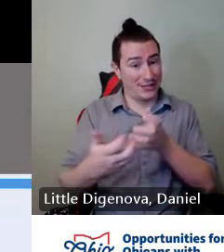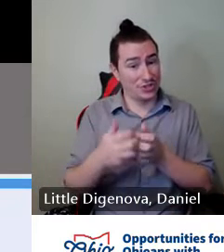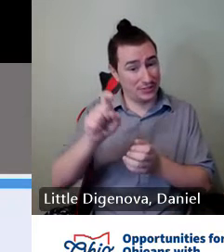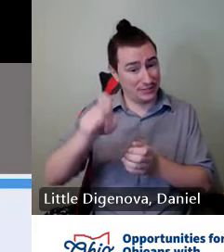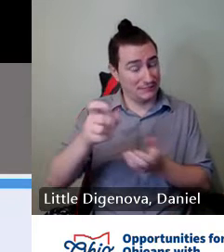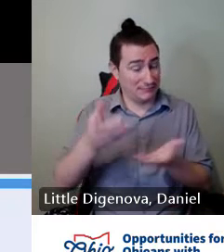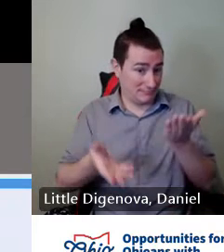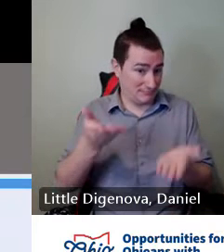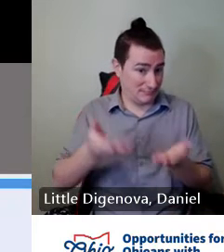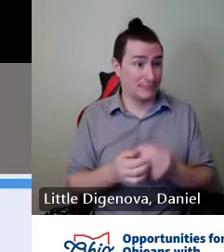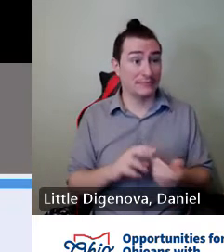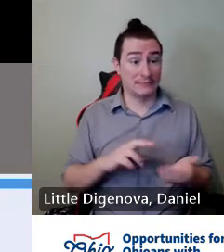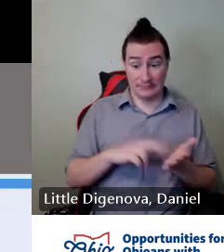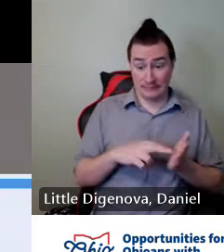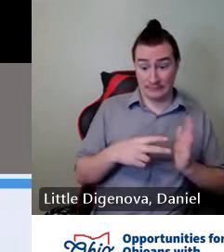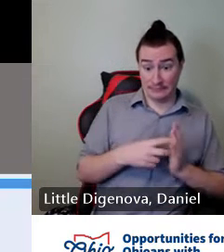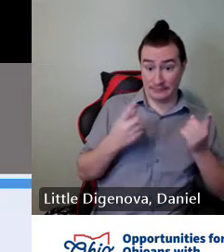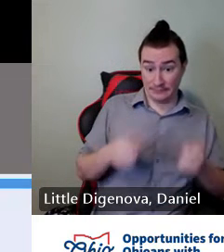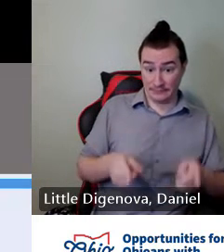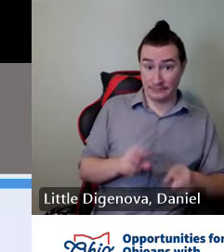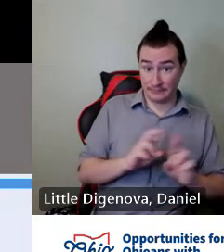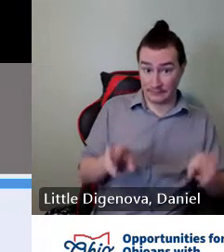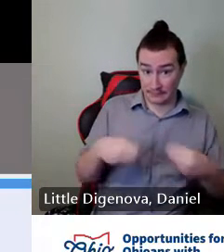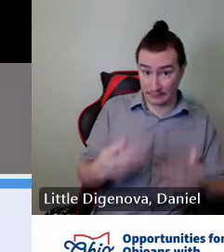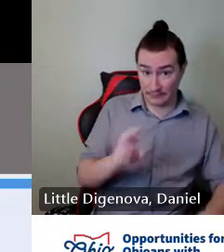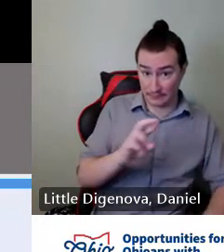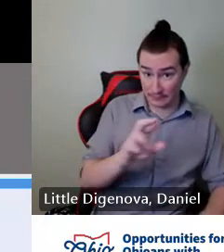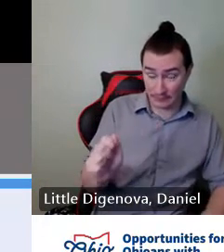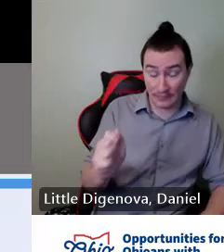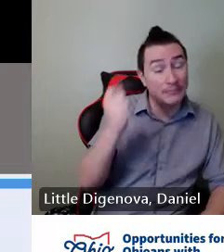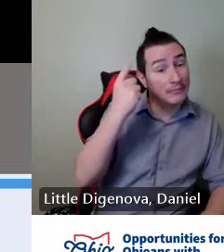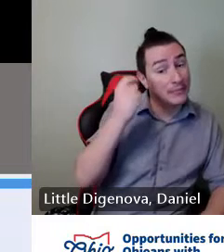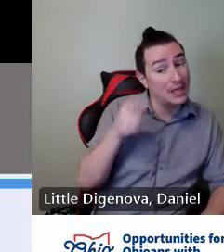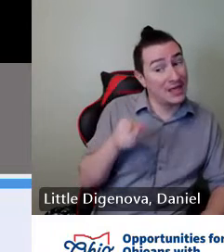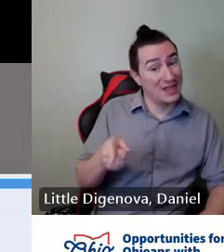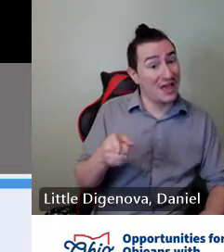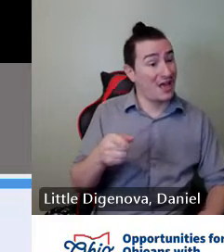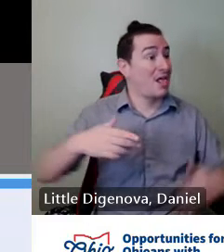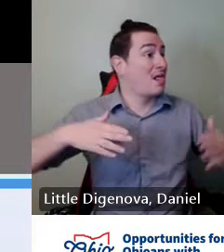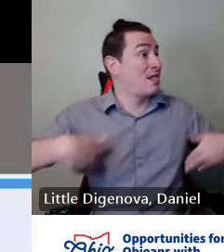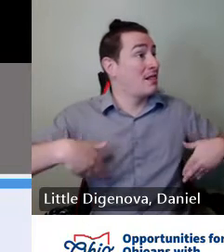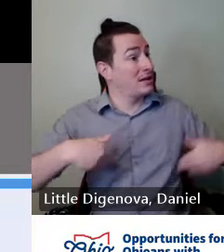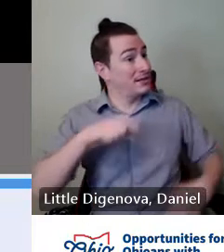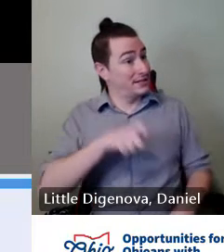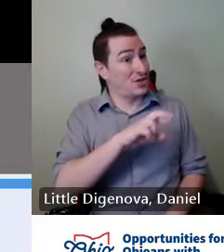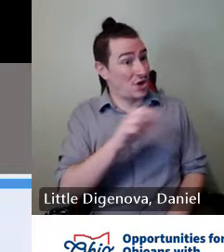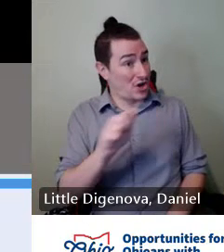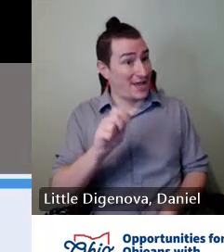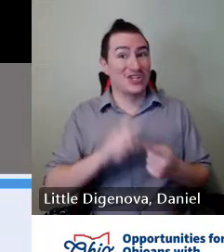accommodation is an employee may not need an accommodation until the condition worsens. Or an employee may need one kind of